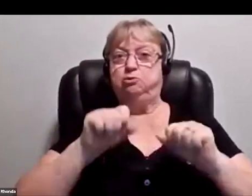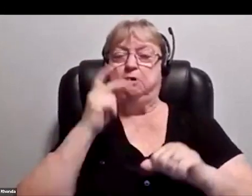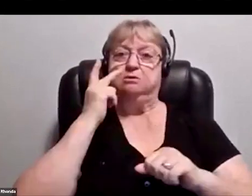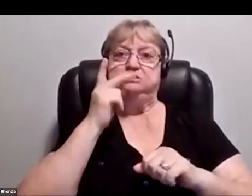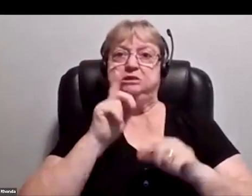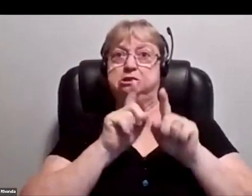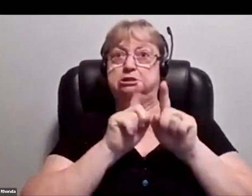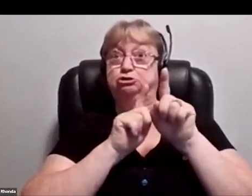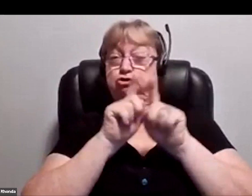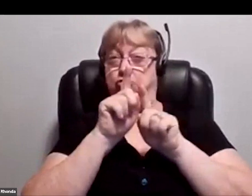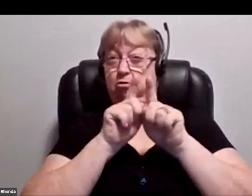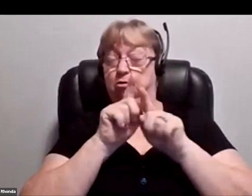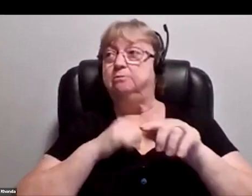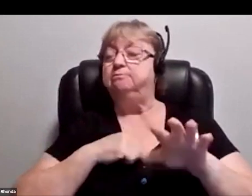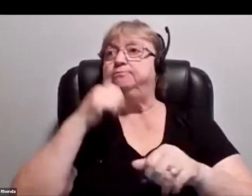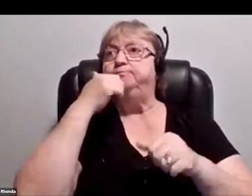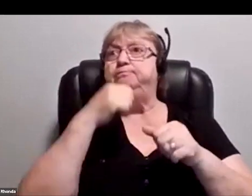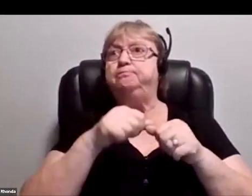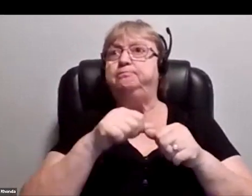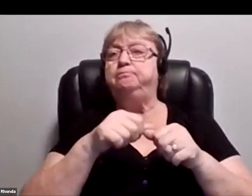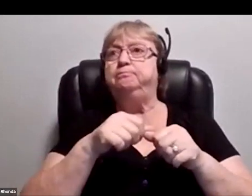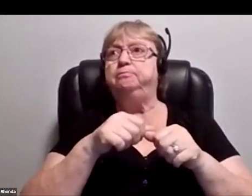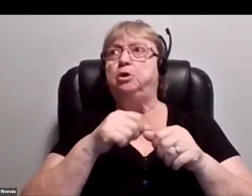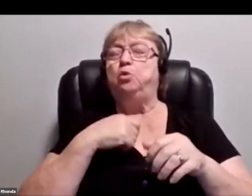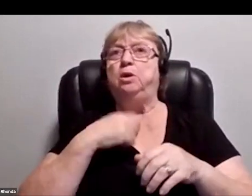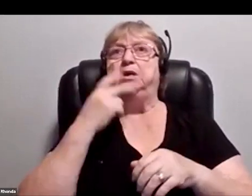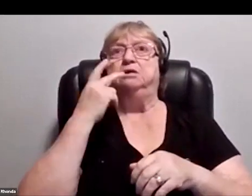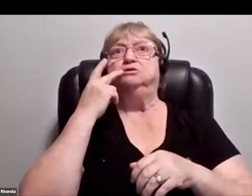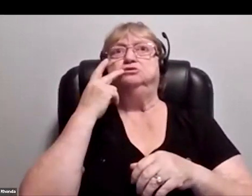I remember we had just sown it and gone onto the deck to cool down,